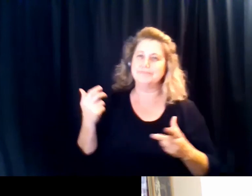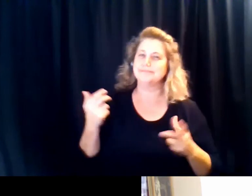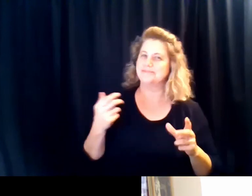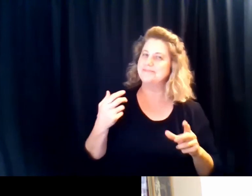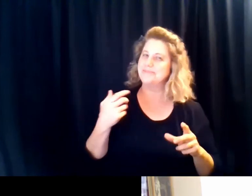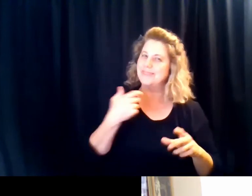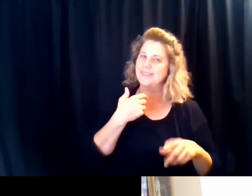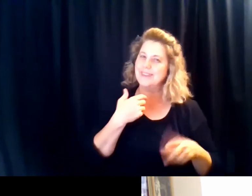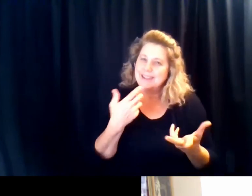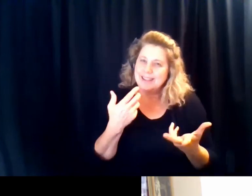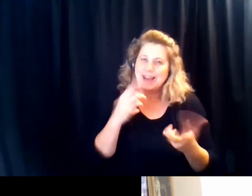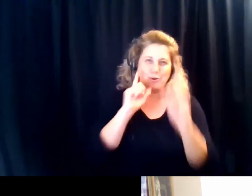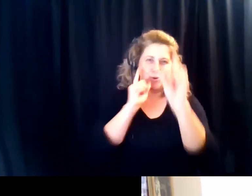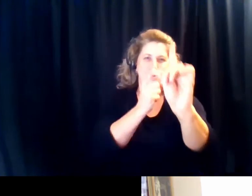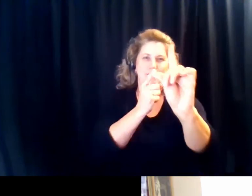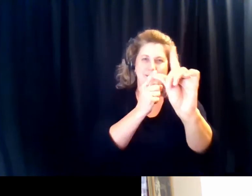Judith Heumann: Hi again, sorry. Um,